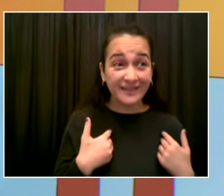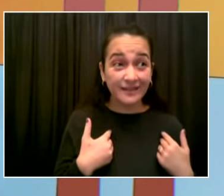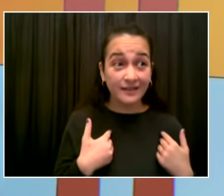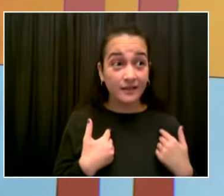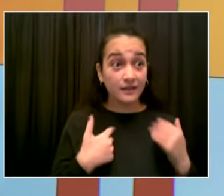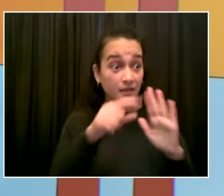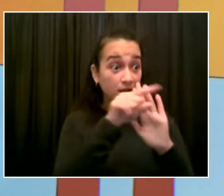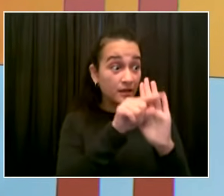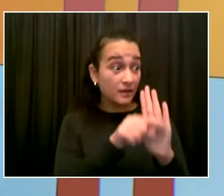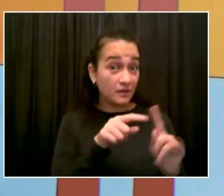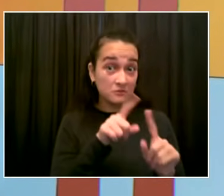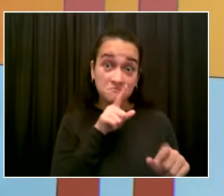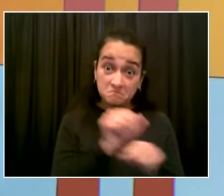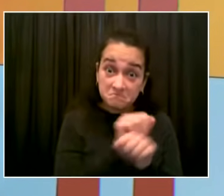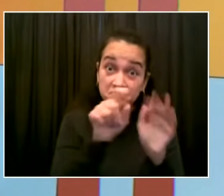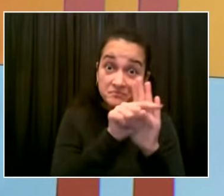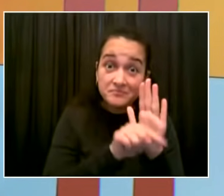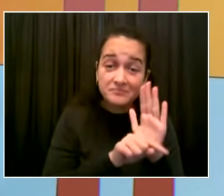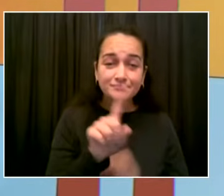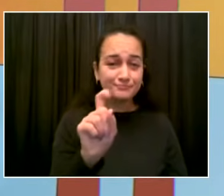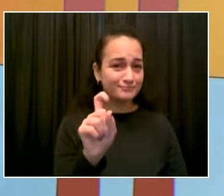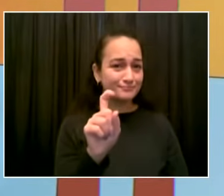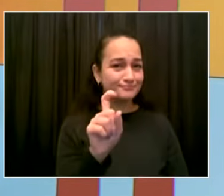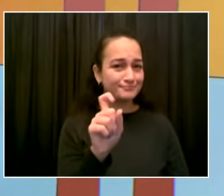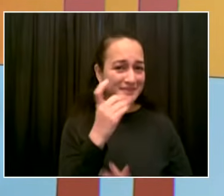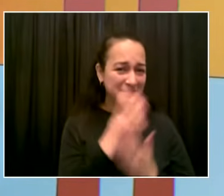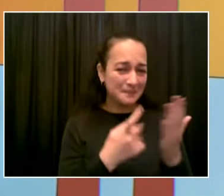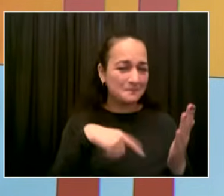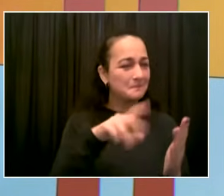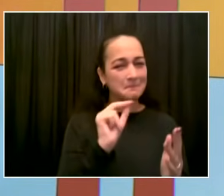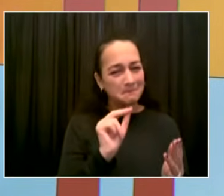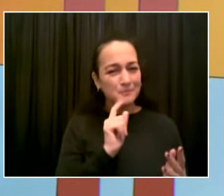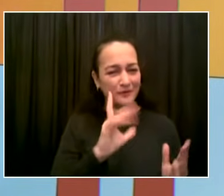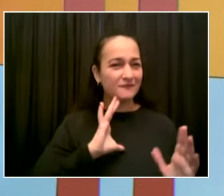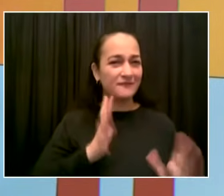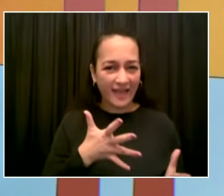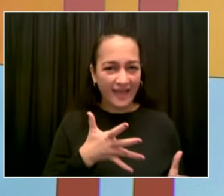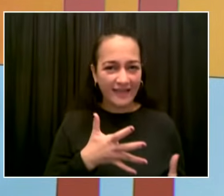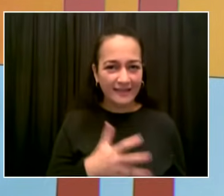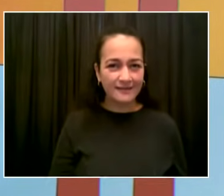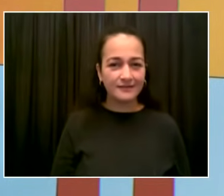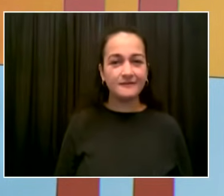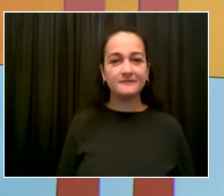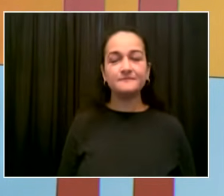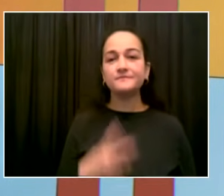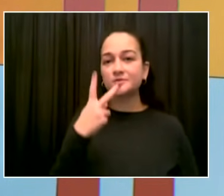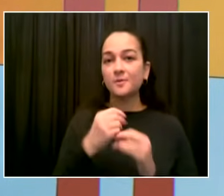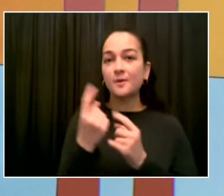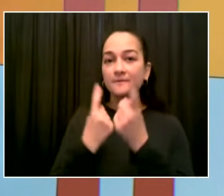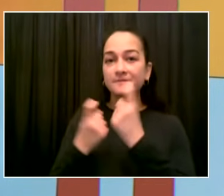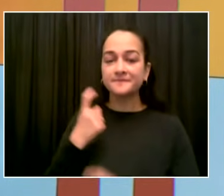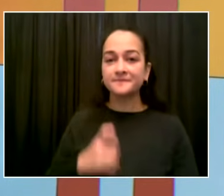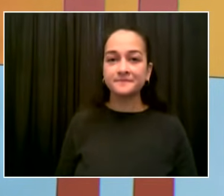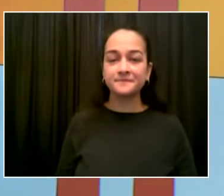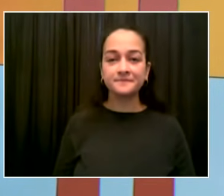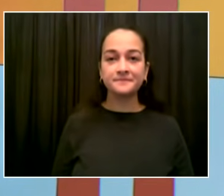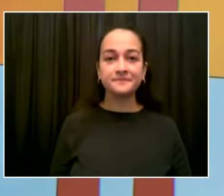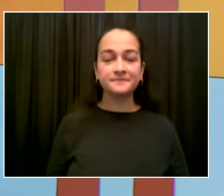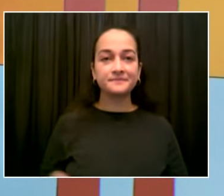BUT WE'RE GOING TO WORK TOGETHER KTOEE P ADDRESSING THES E ISSUES UNQUESTIONABLY. WE HAVE TIME ORF TWO MORE ON THE DAY. THE NEXT IS JULIA FROM THE